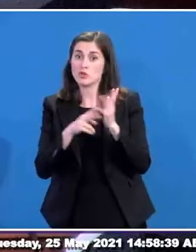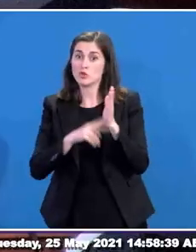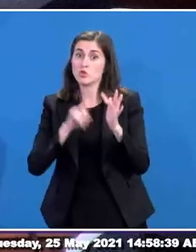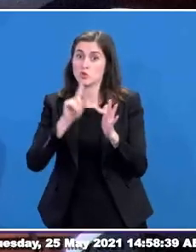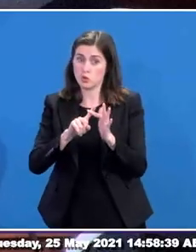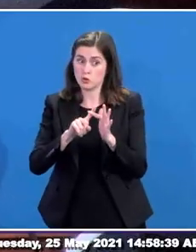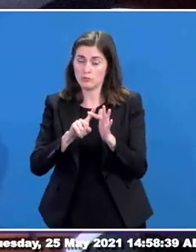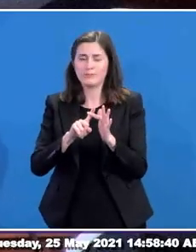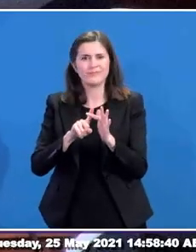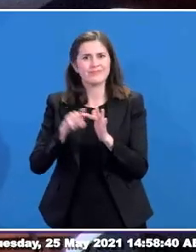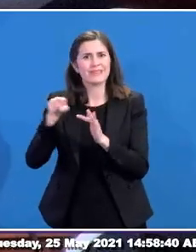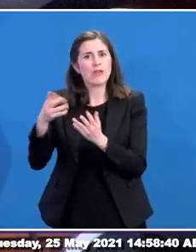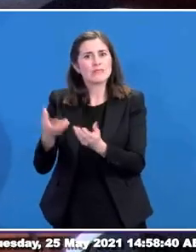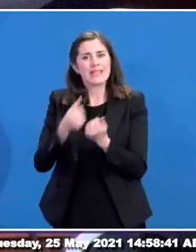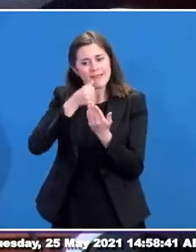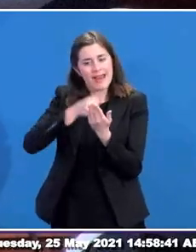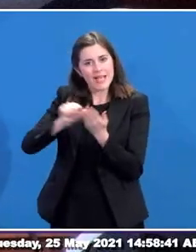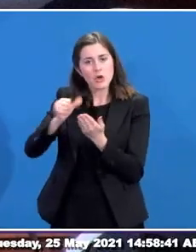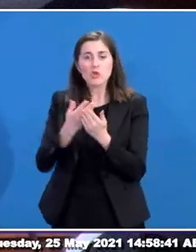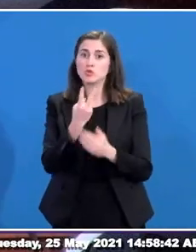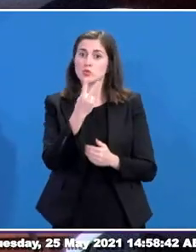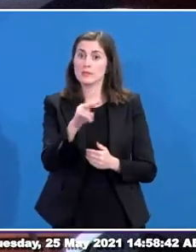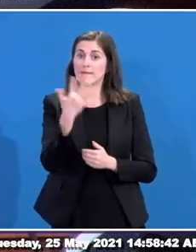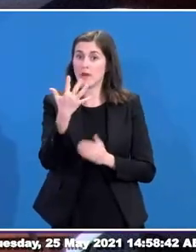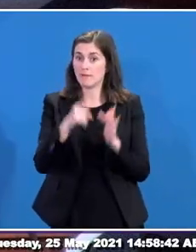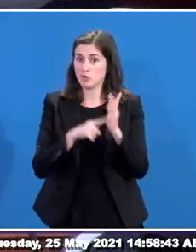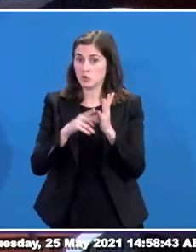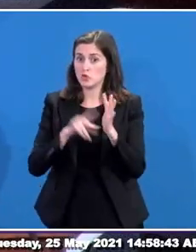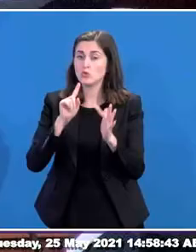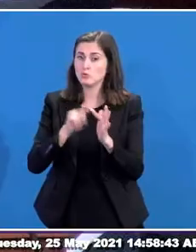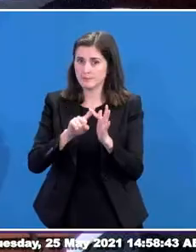Commission on 25 June, and it was also to review the